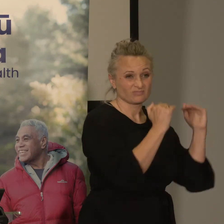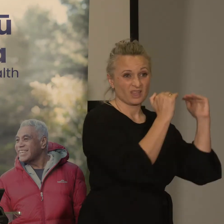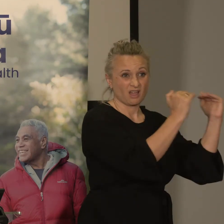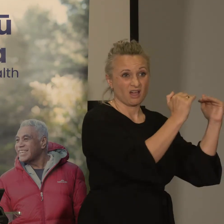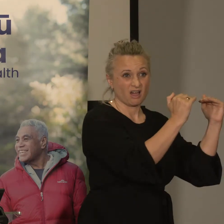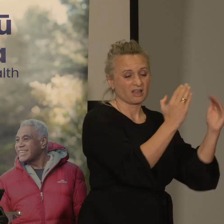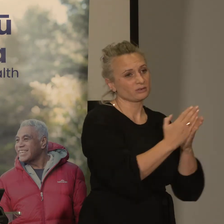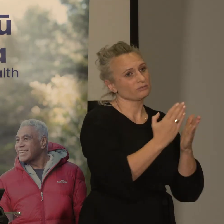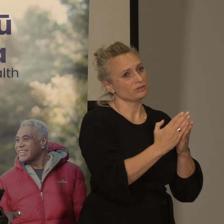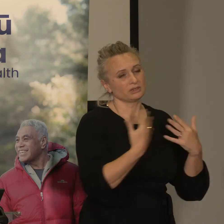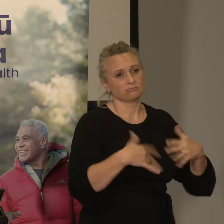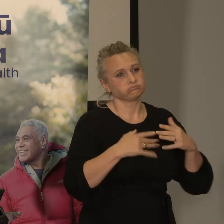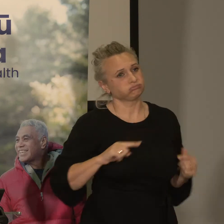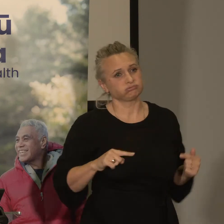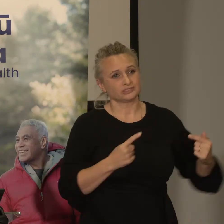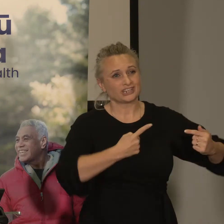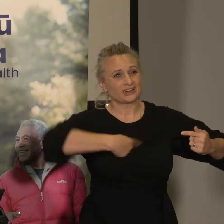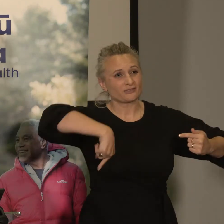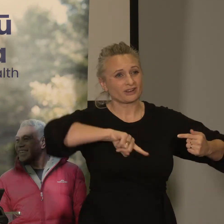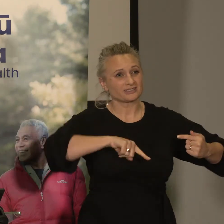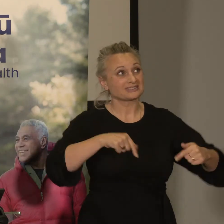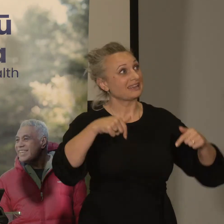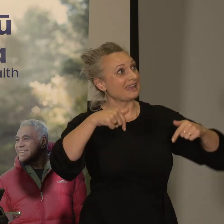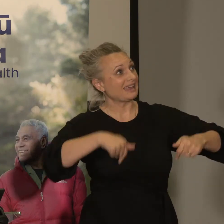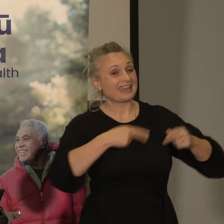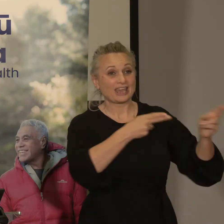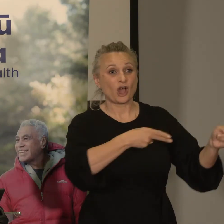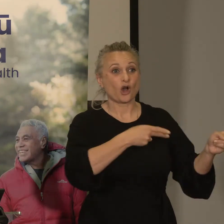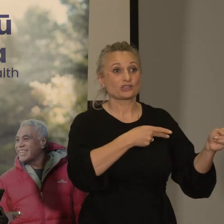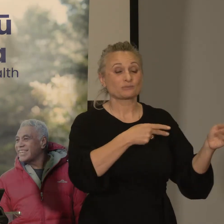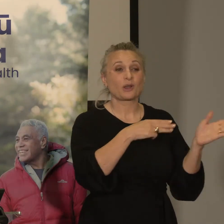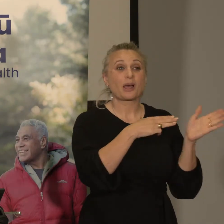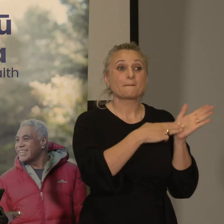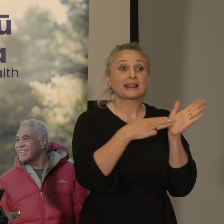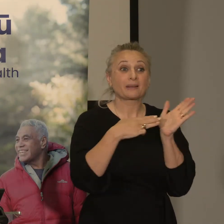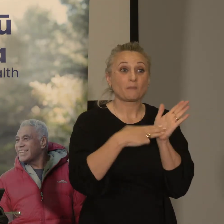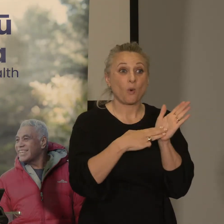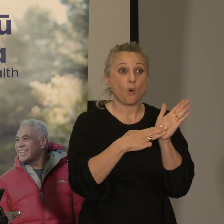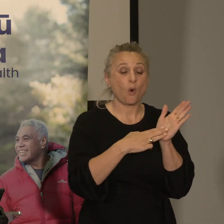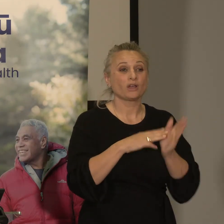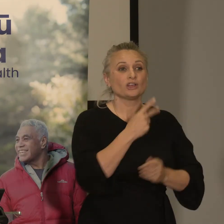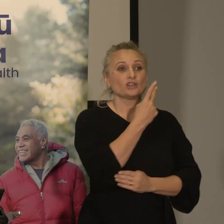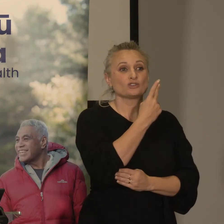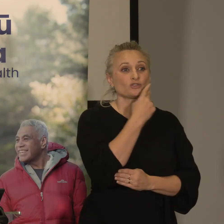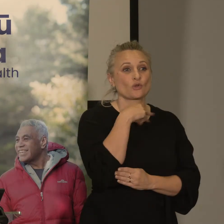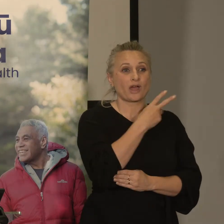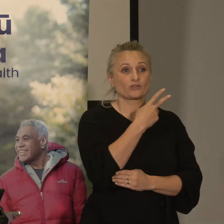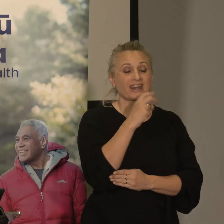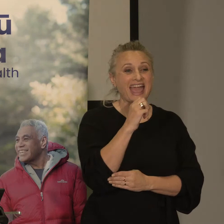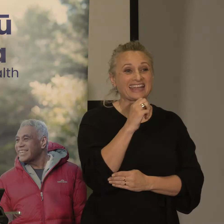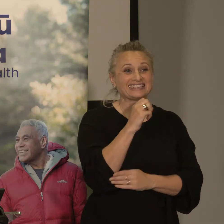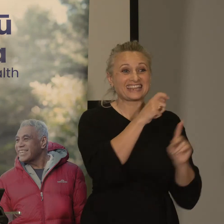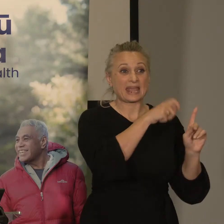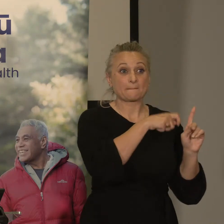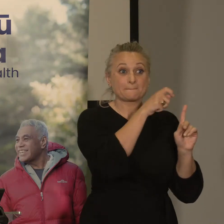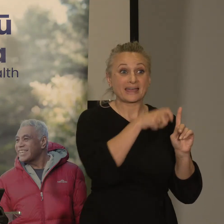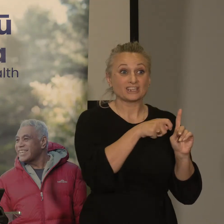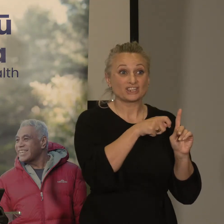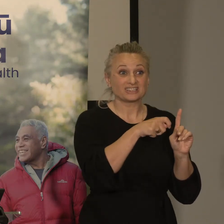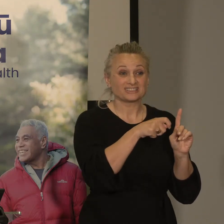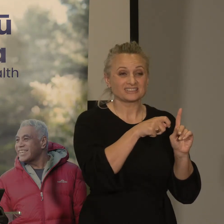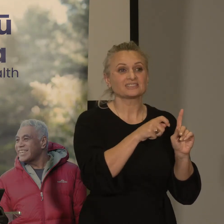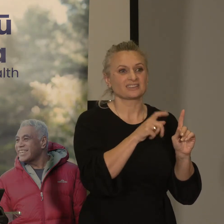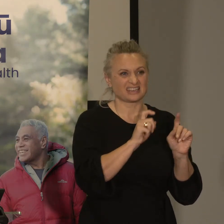length of stay are high and